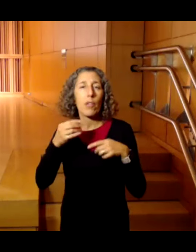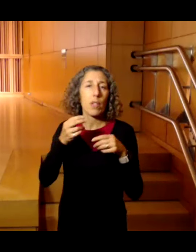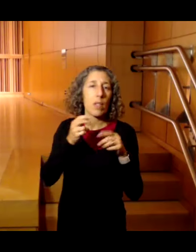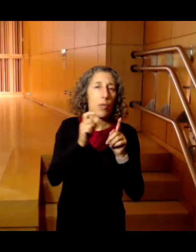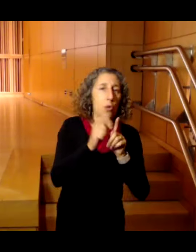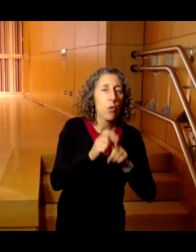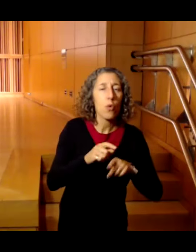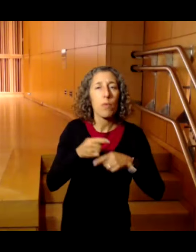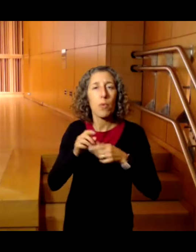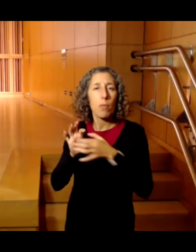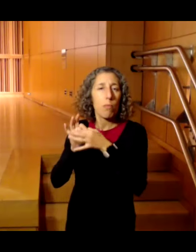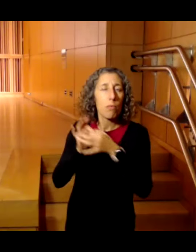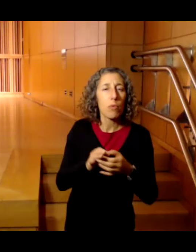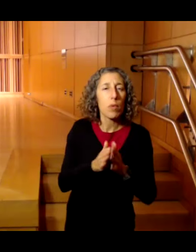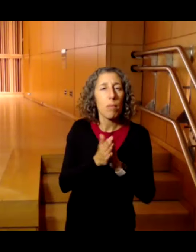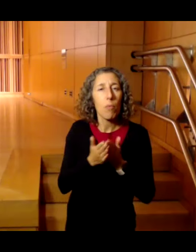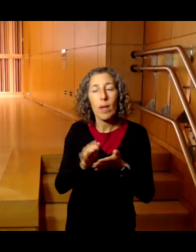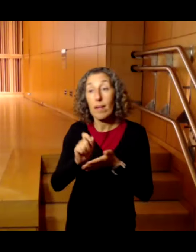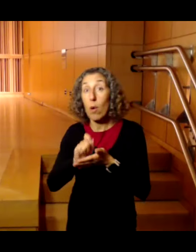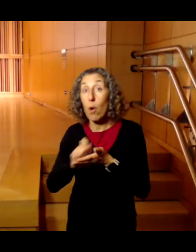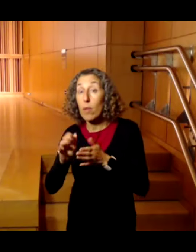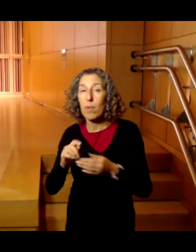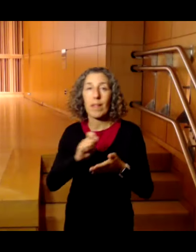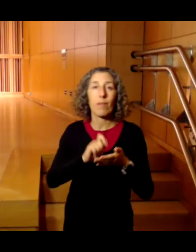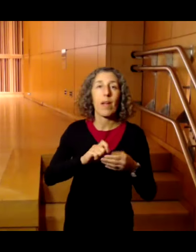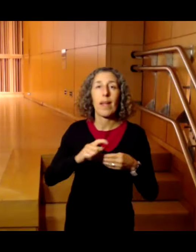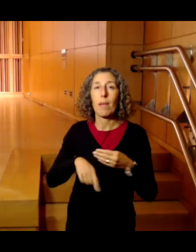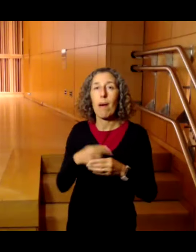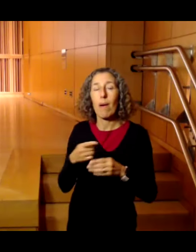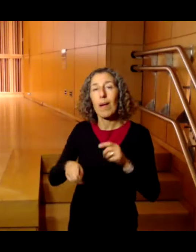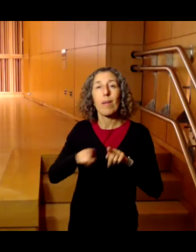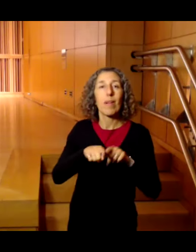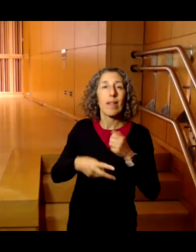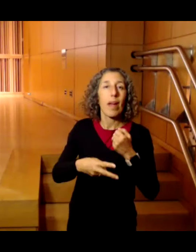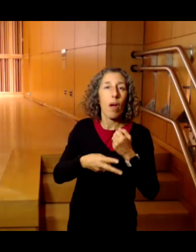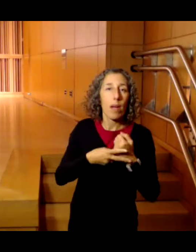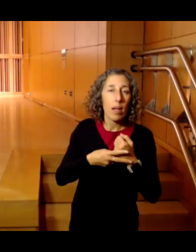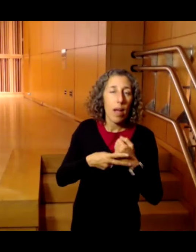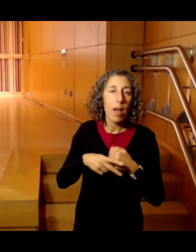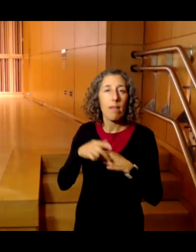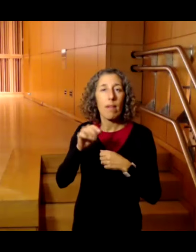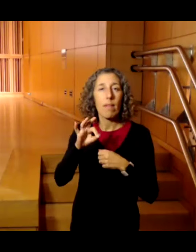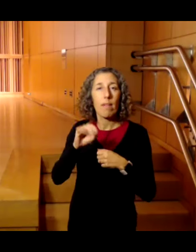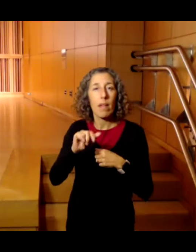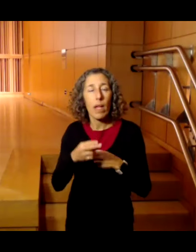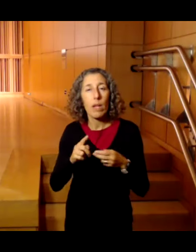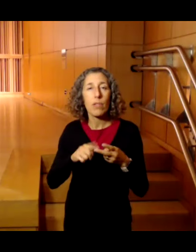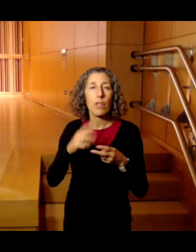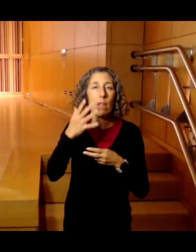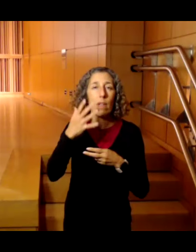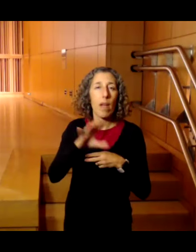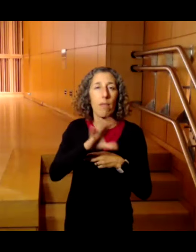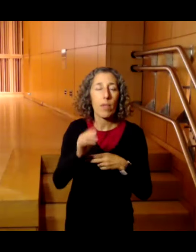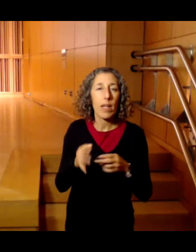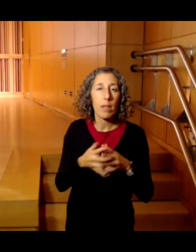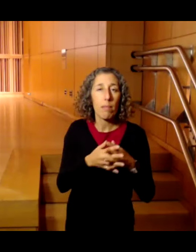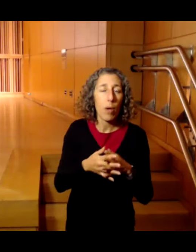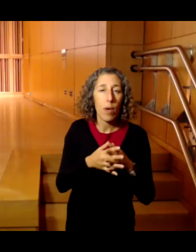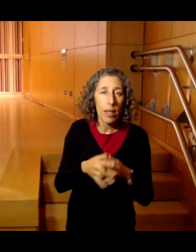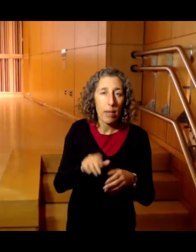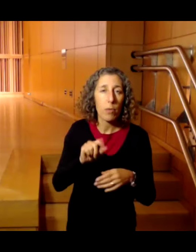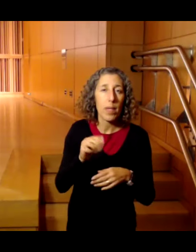the books and authors he's writing about. and archives of Flesh, African America, Spain, and Posthumanist Critique, NYU 2016.